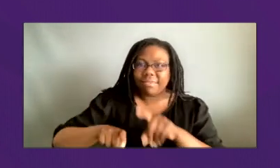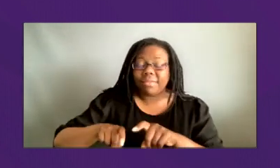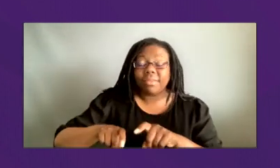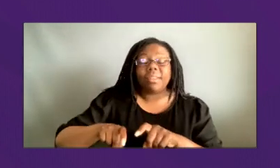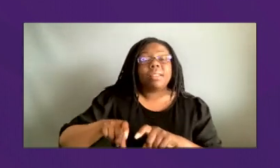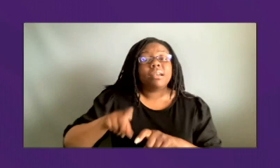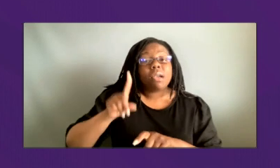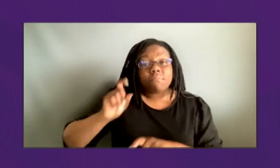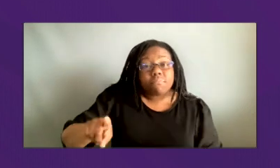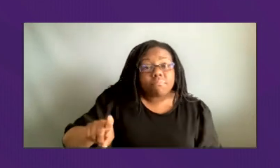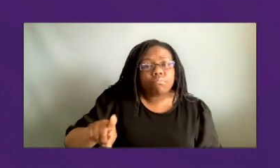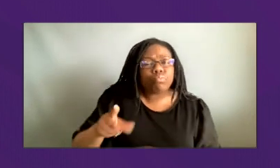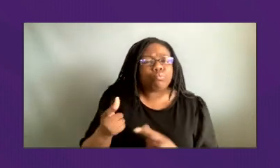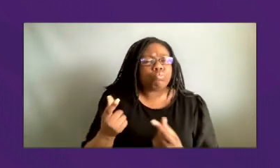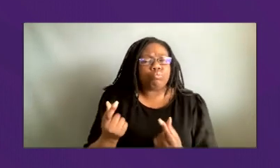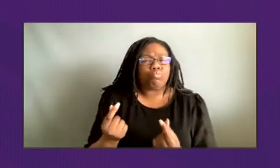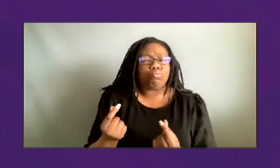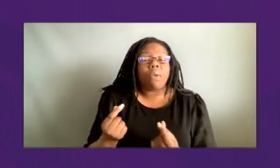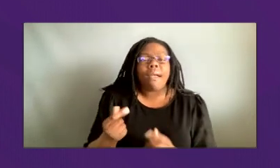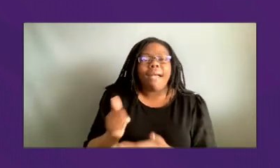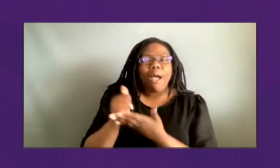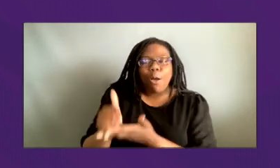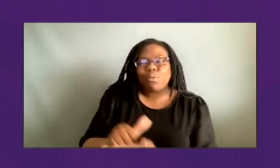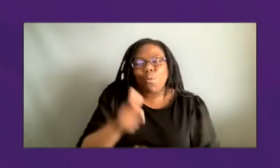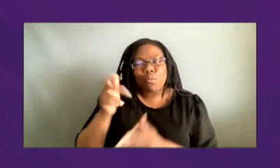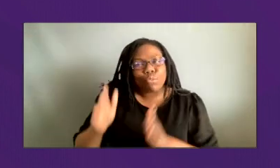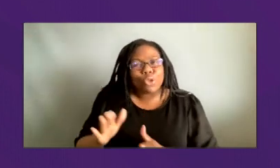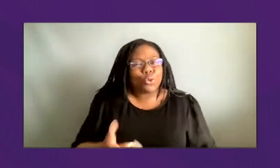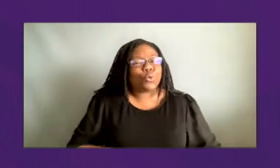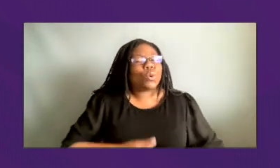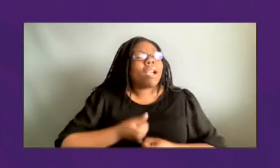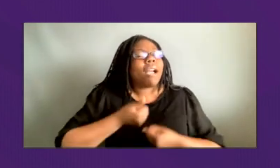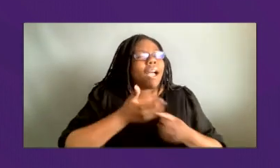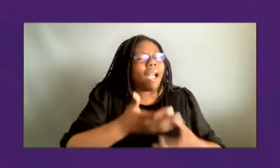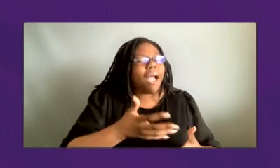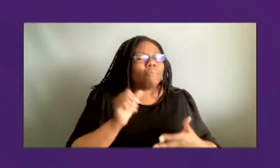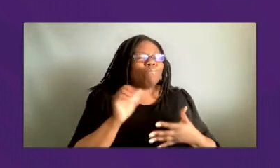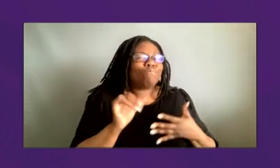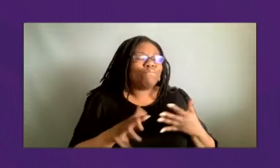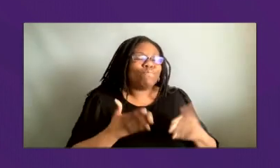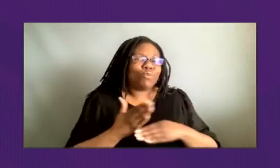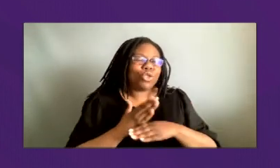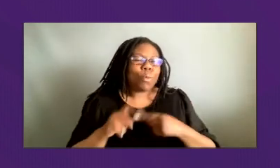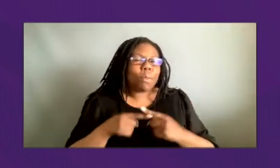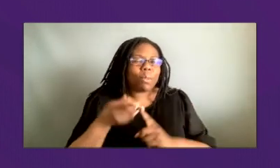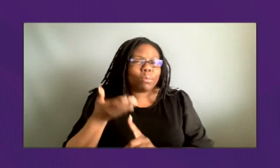I'll ask all of you, what about the story of Thanksgiving do you like so much? You can share